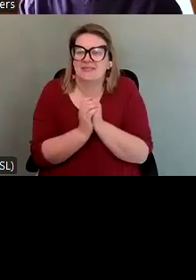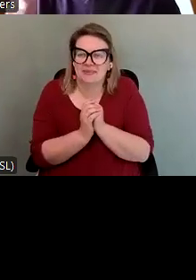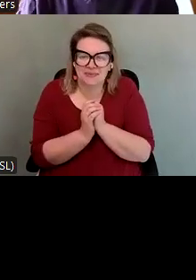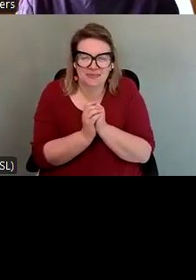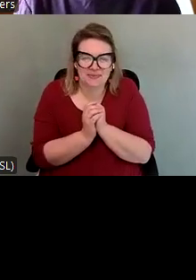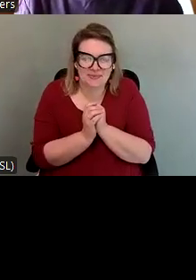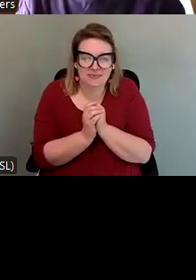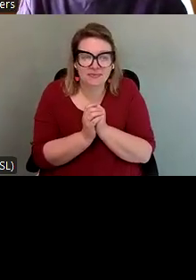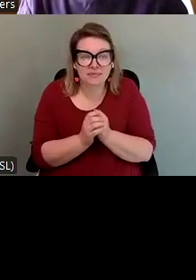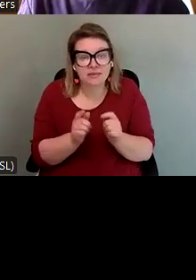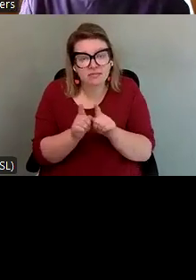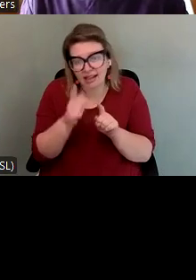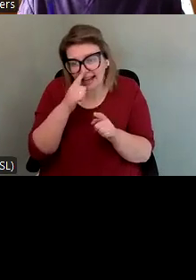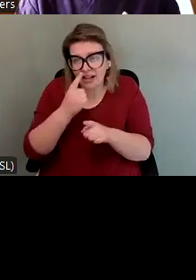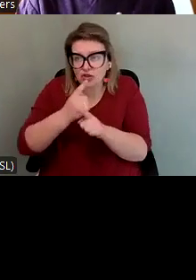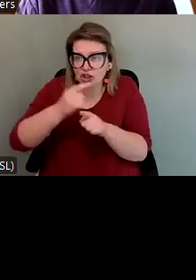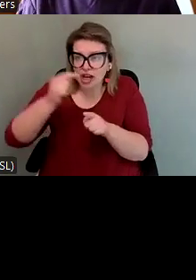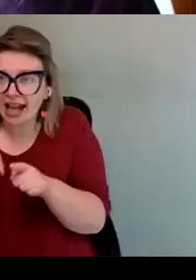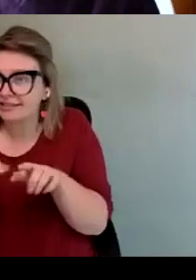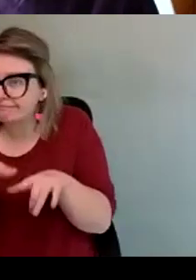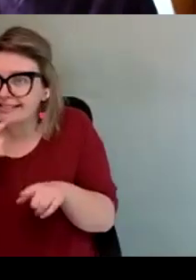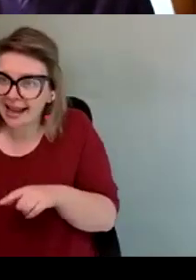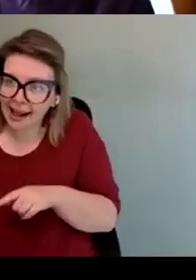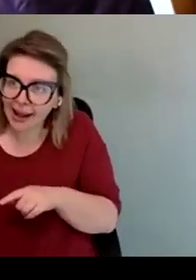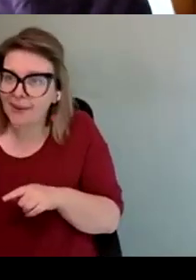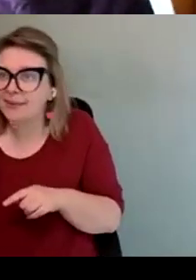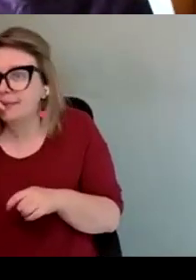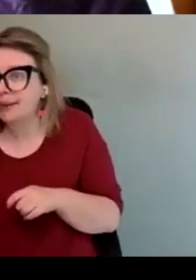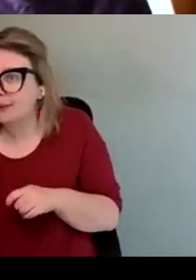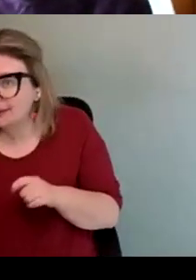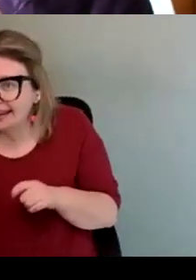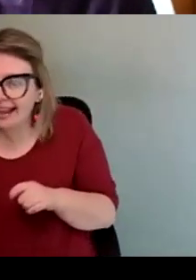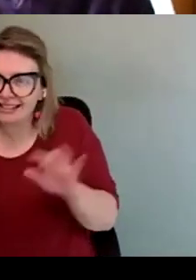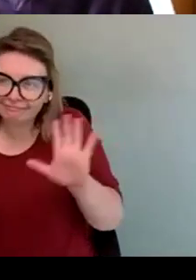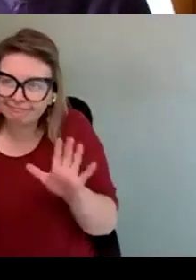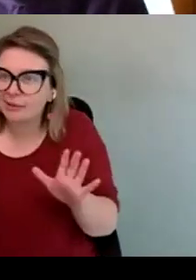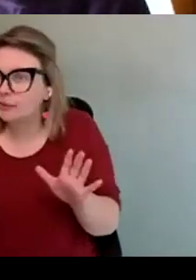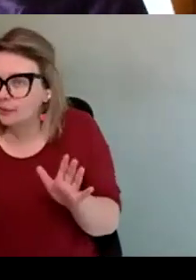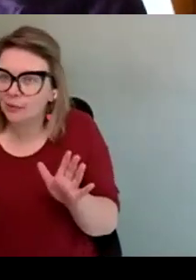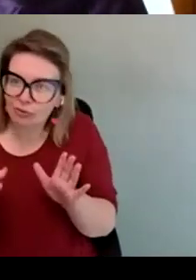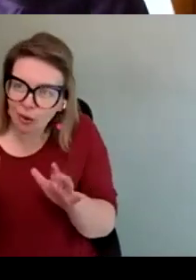Do say hello in the chat. It'll be really nice to see who's here, where you're from. I can see loads of people are writing in it already.